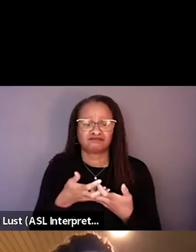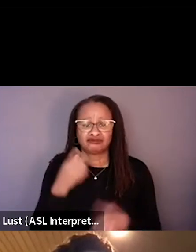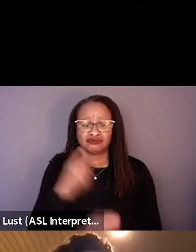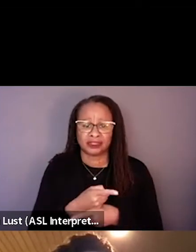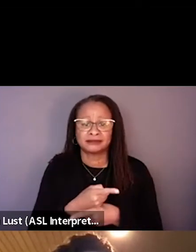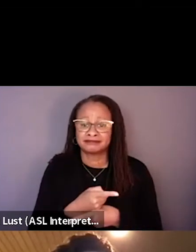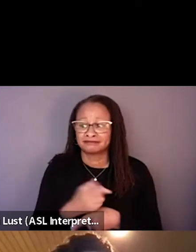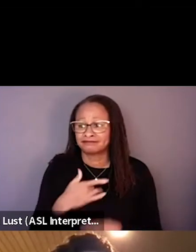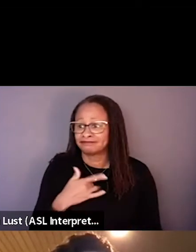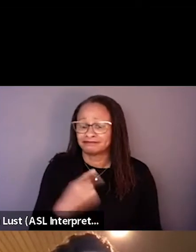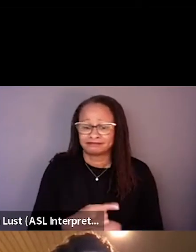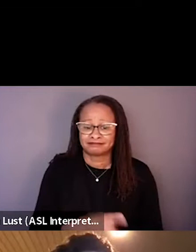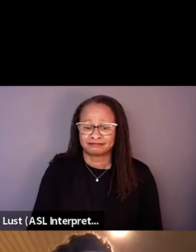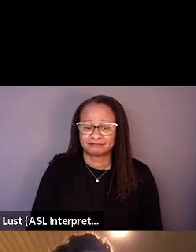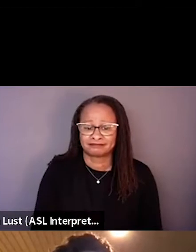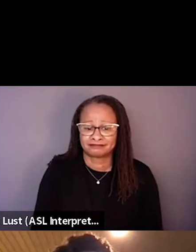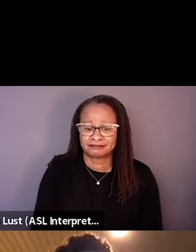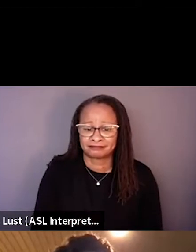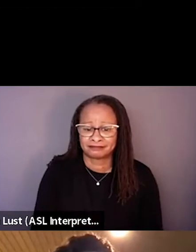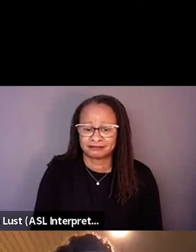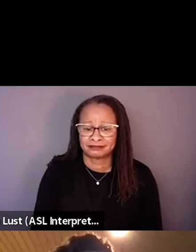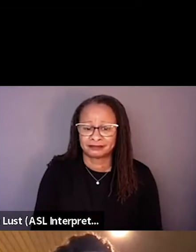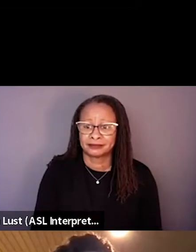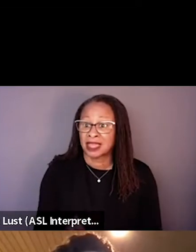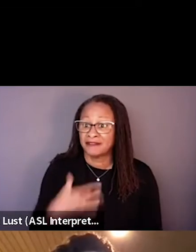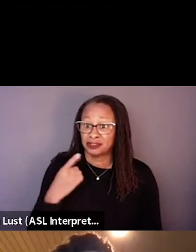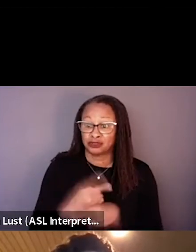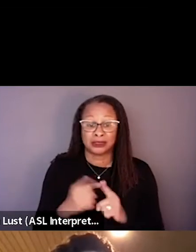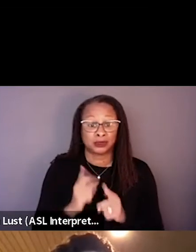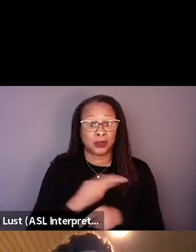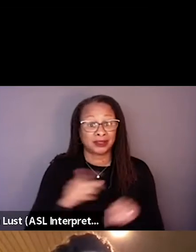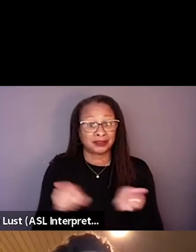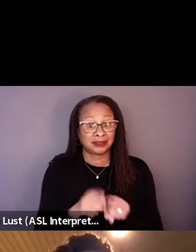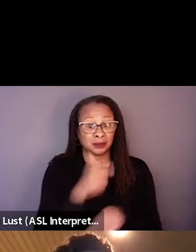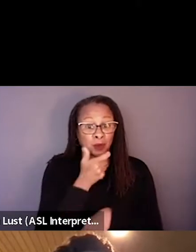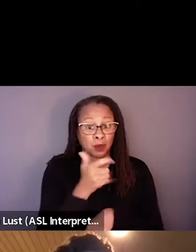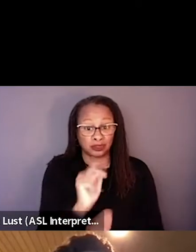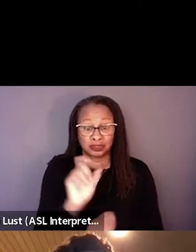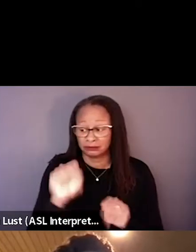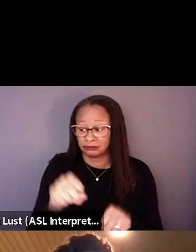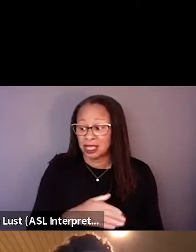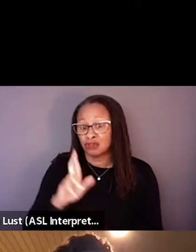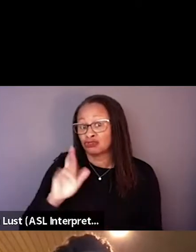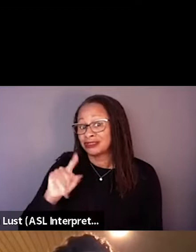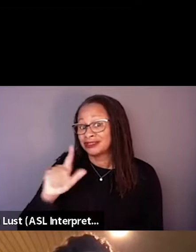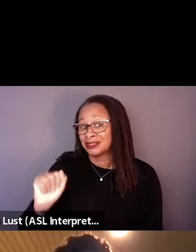Yeah, well, it certainly feels right to us, us as we watch it because Rita with your cinematography